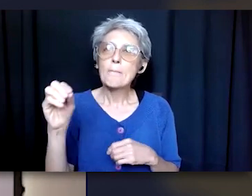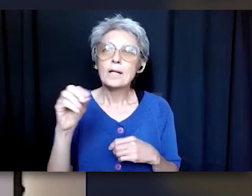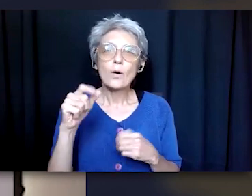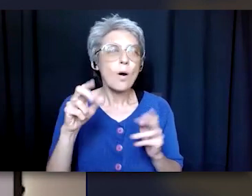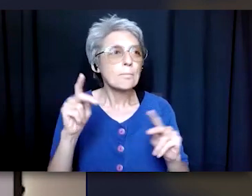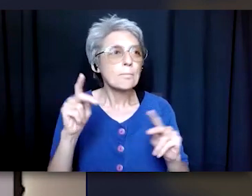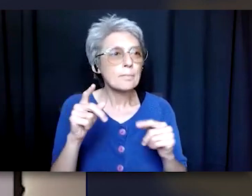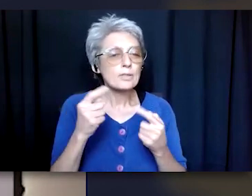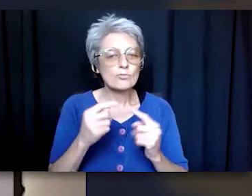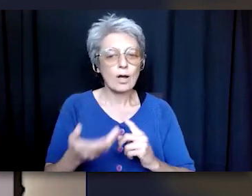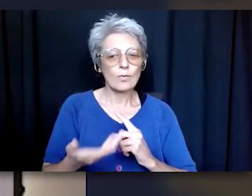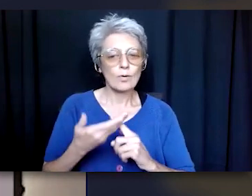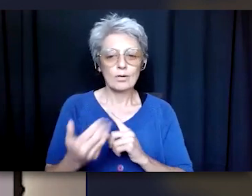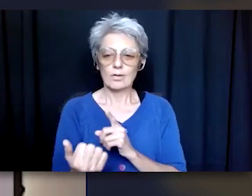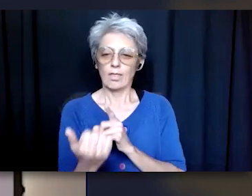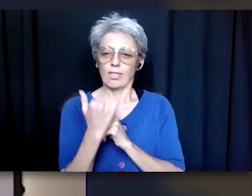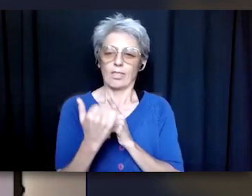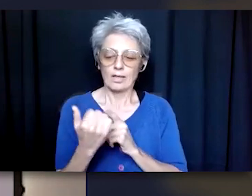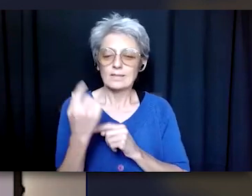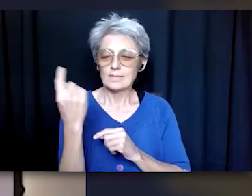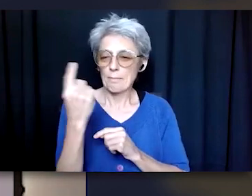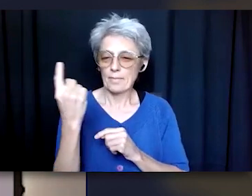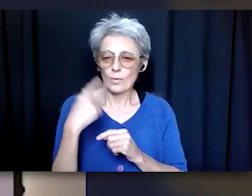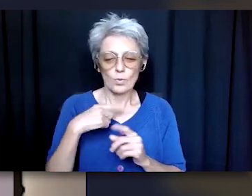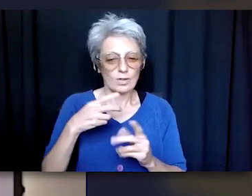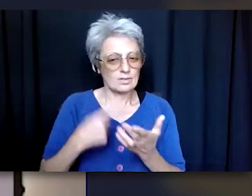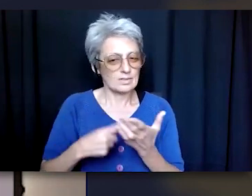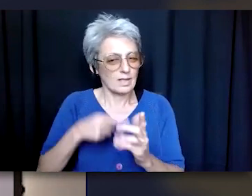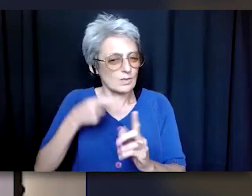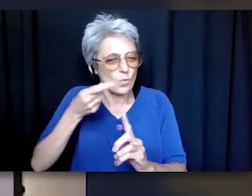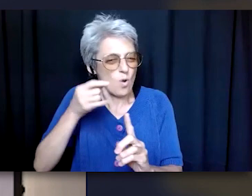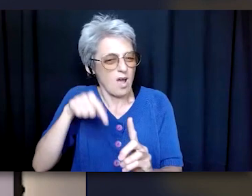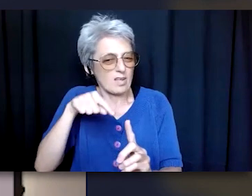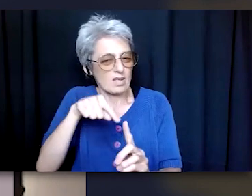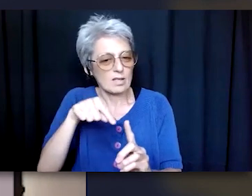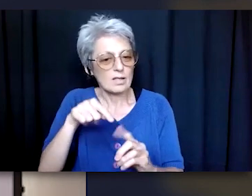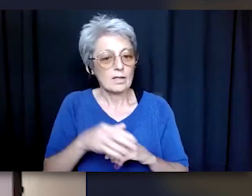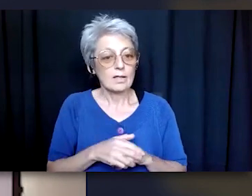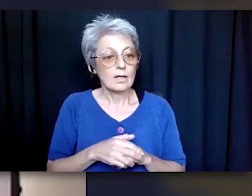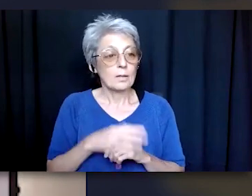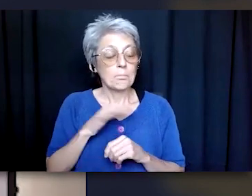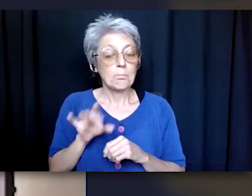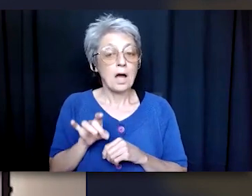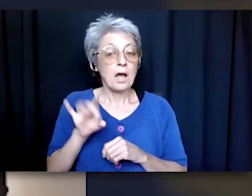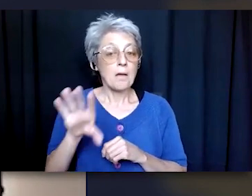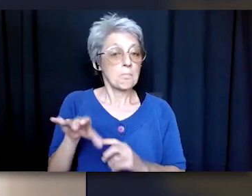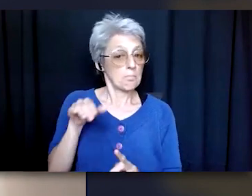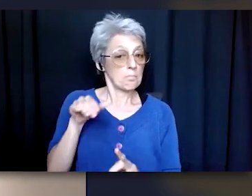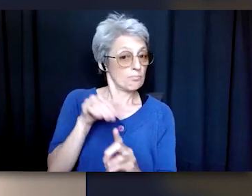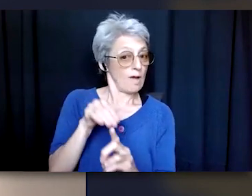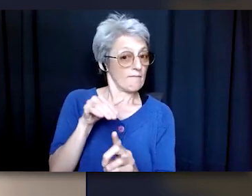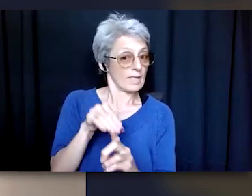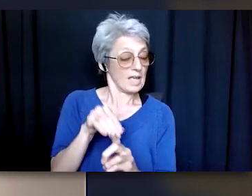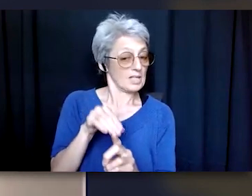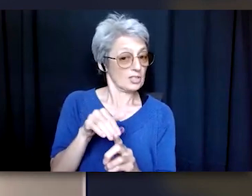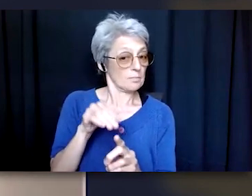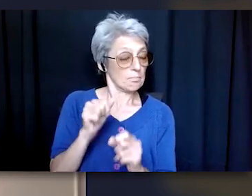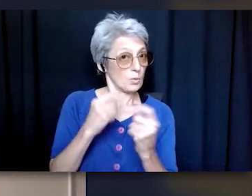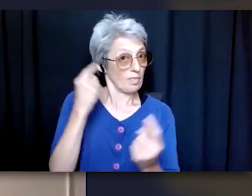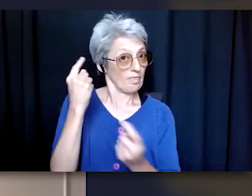My provocation is a story that many of you are probably familiar with. Has anyone heard the